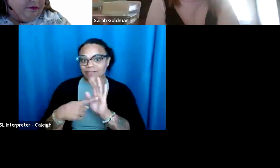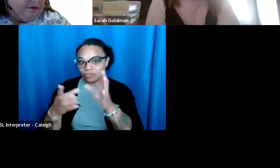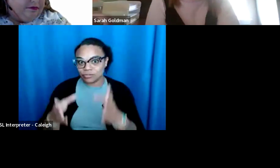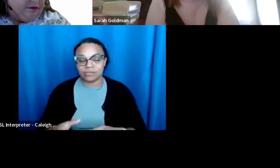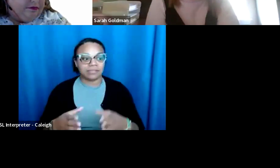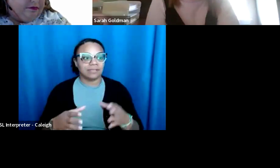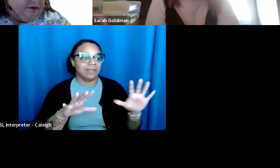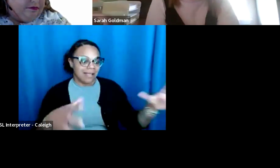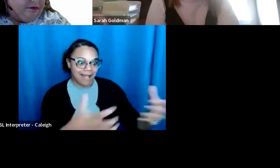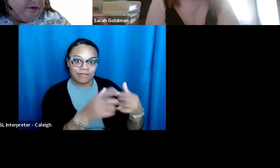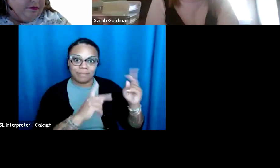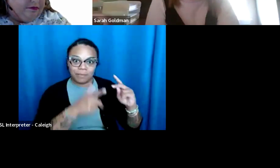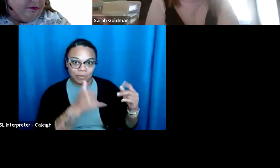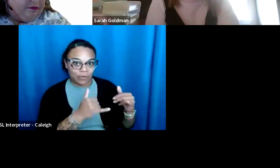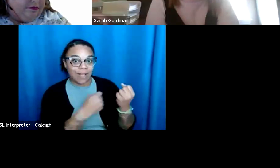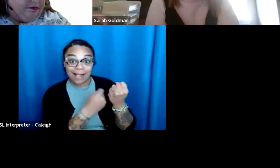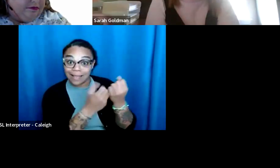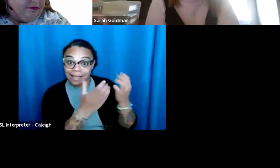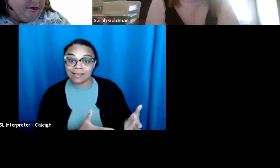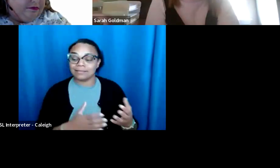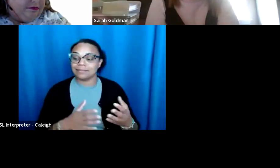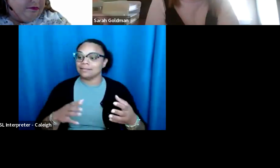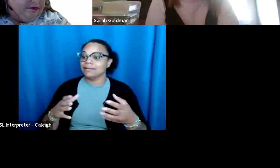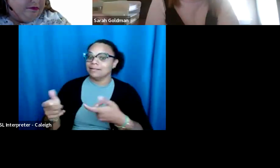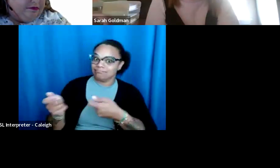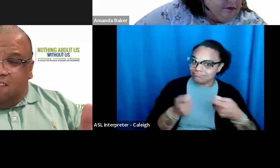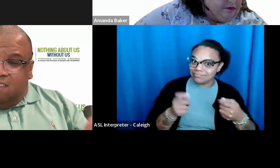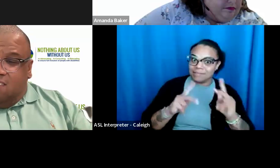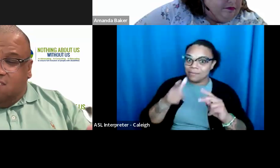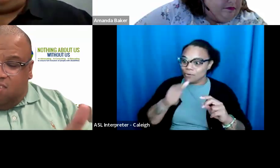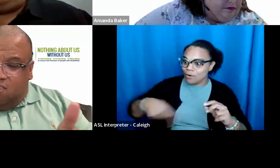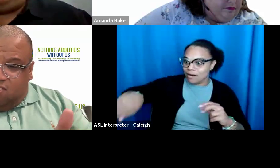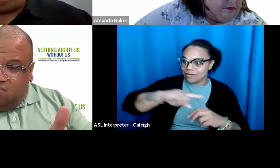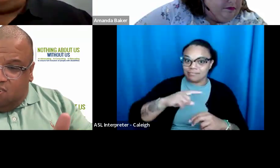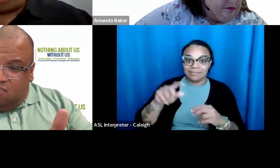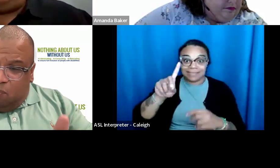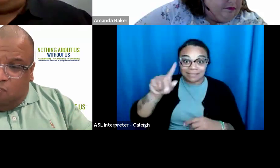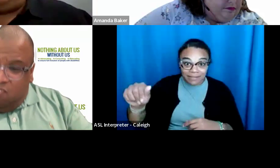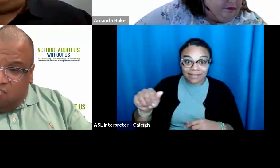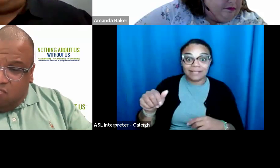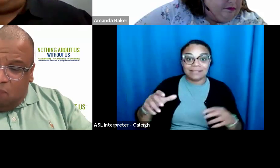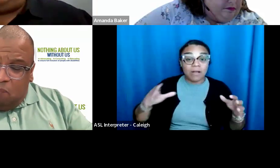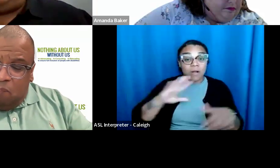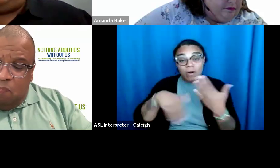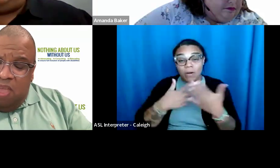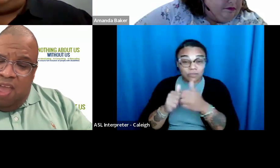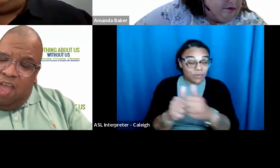gathering other people that were people with disabilities saying this is a broken system